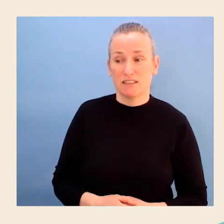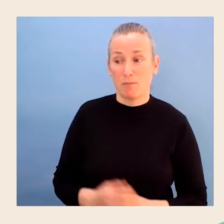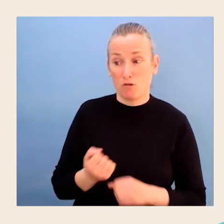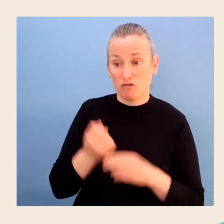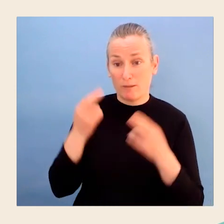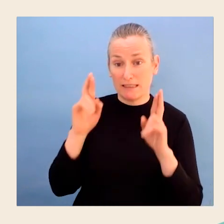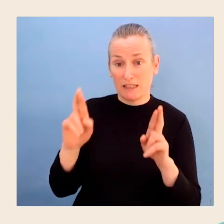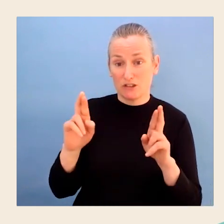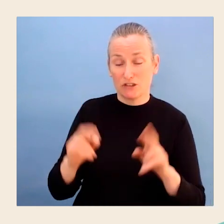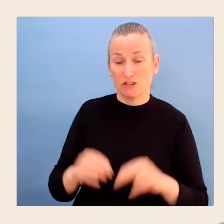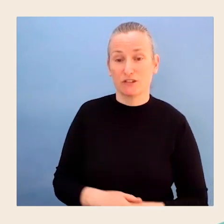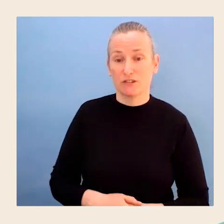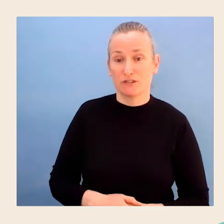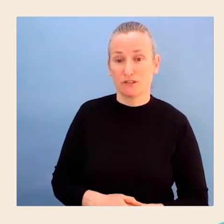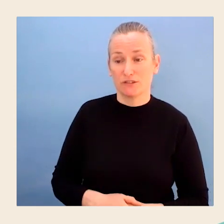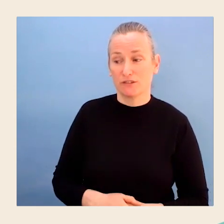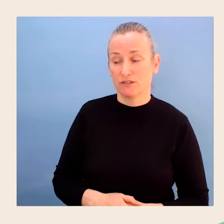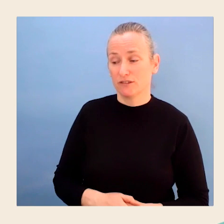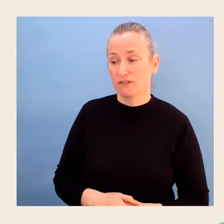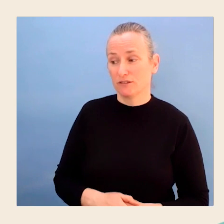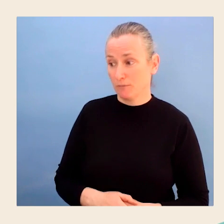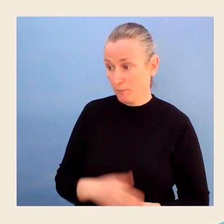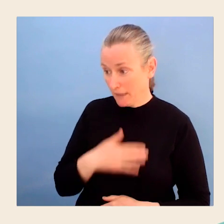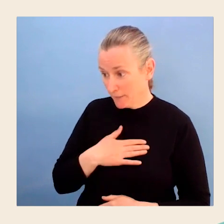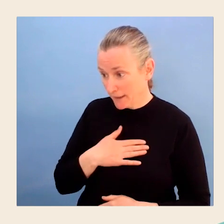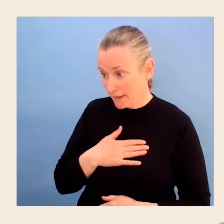Me? Yeah.